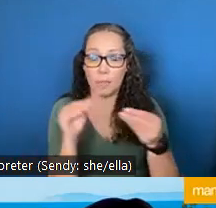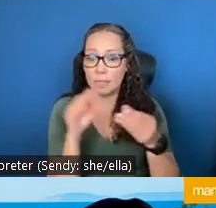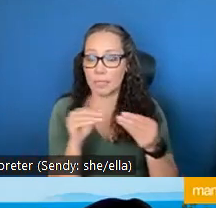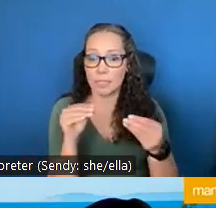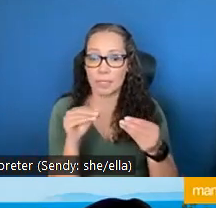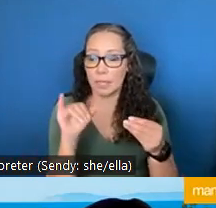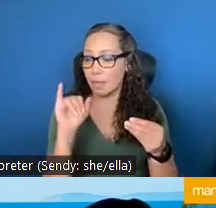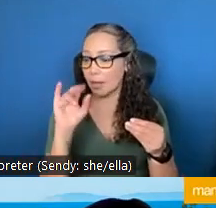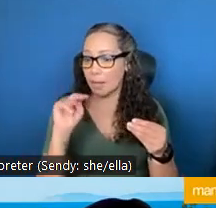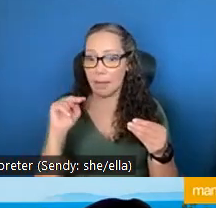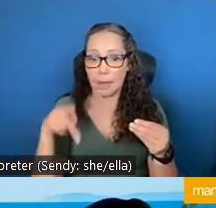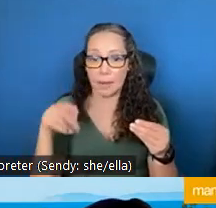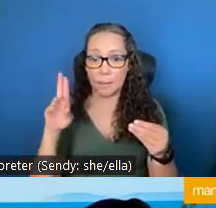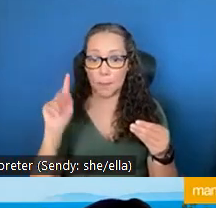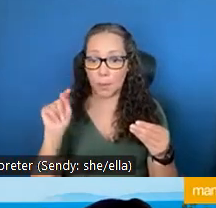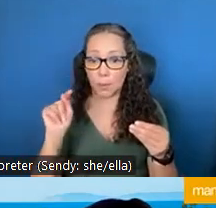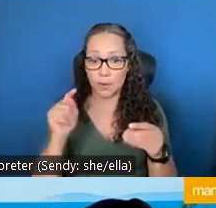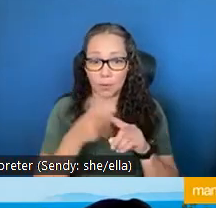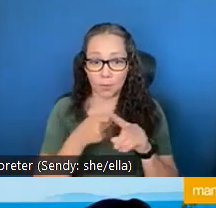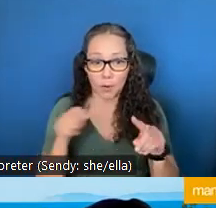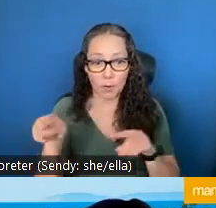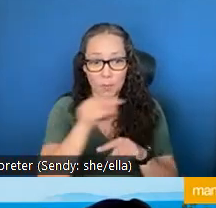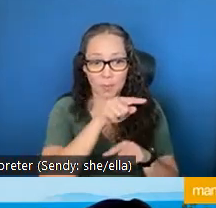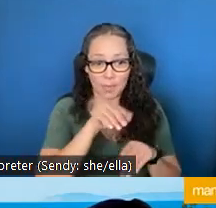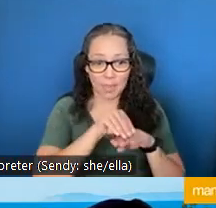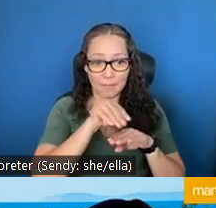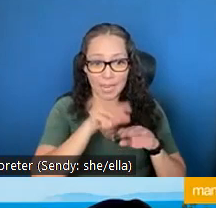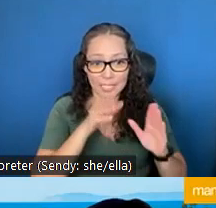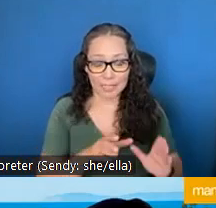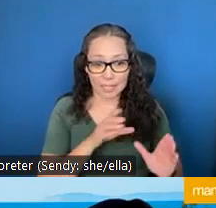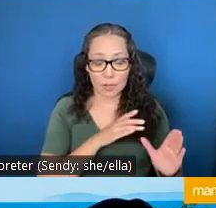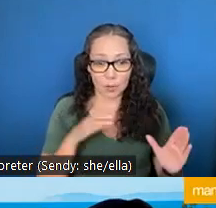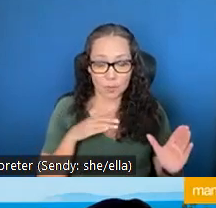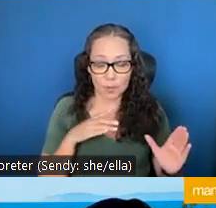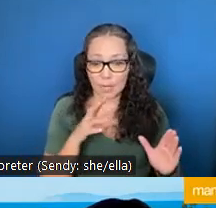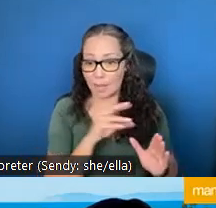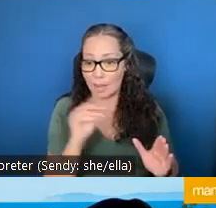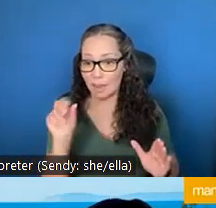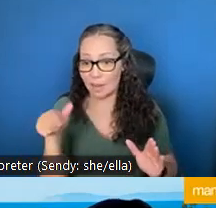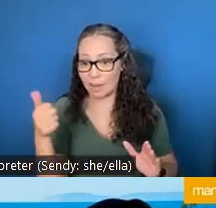committee on both funding and capacity building and supports I have a question